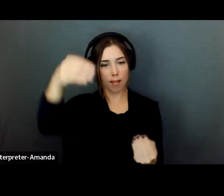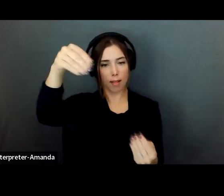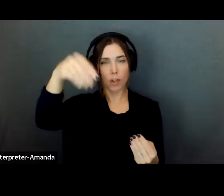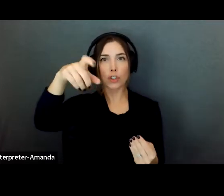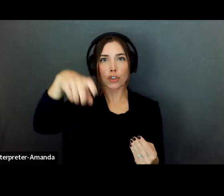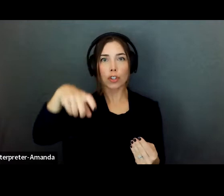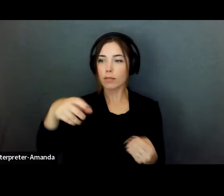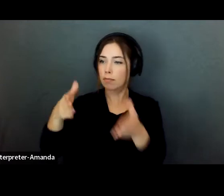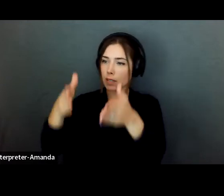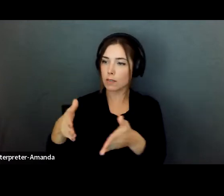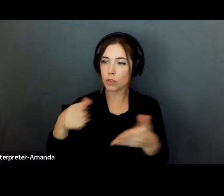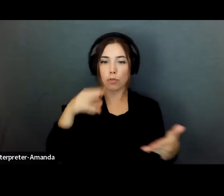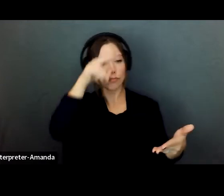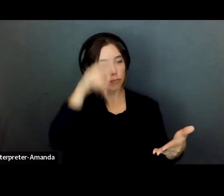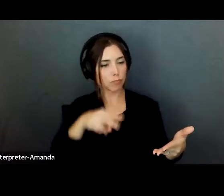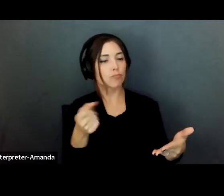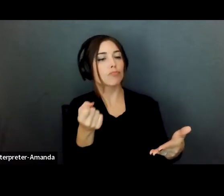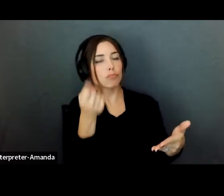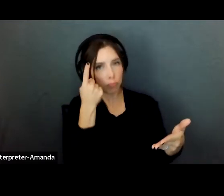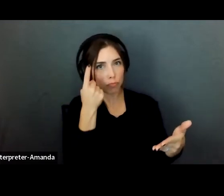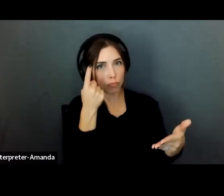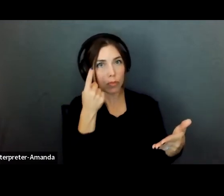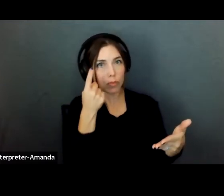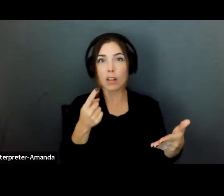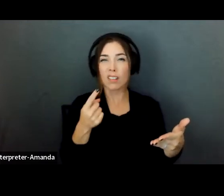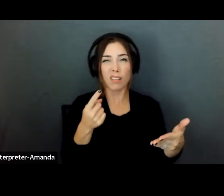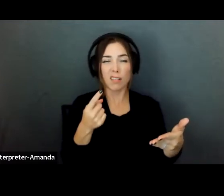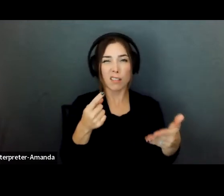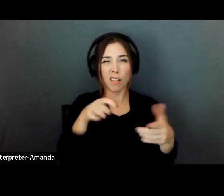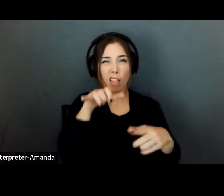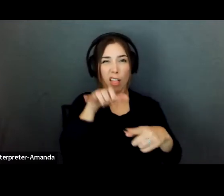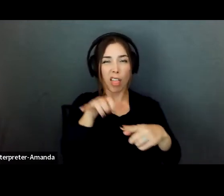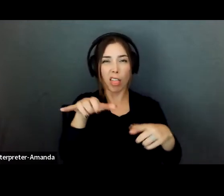they should have a primary voice in the development of that plan.